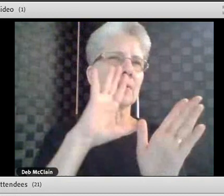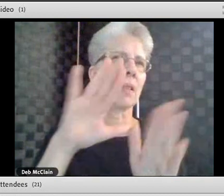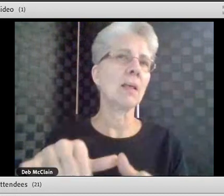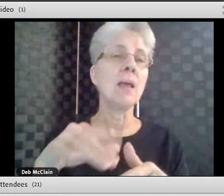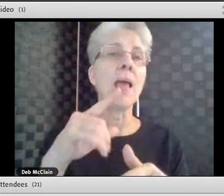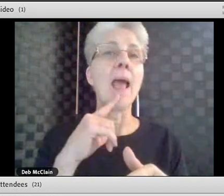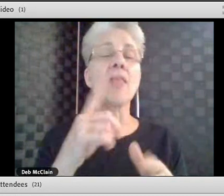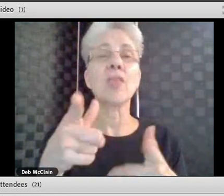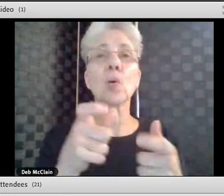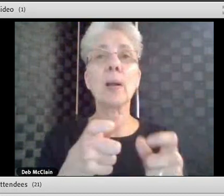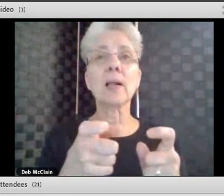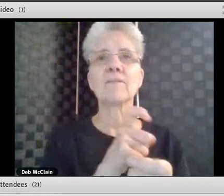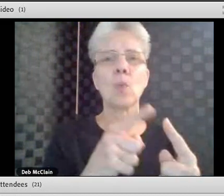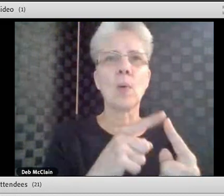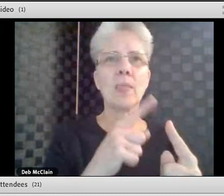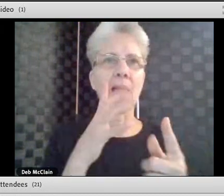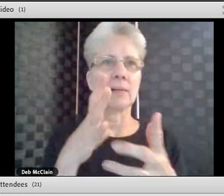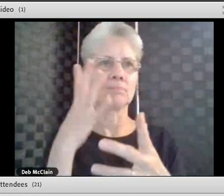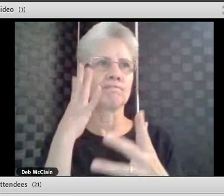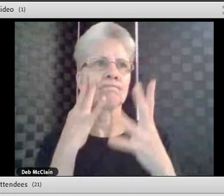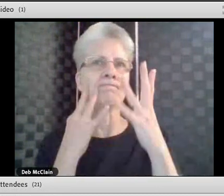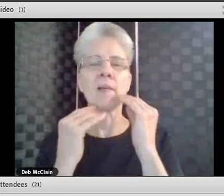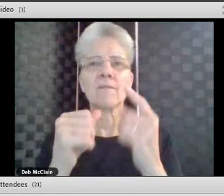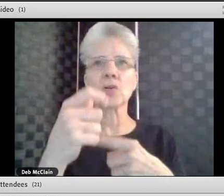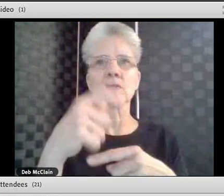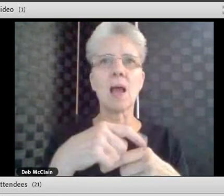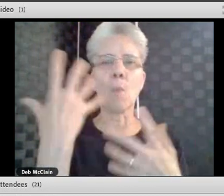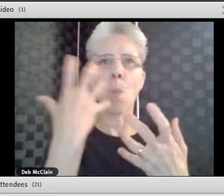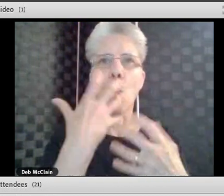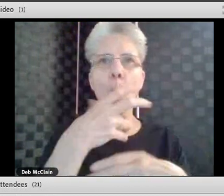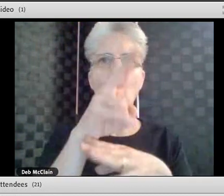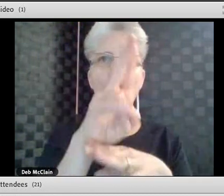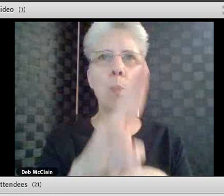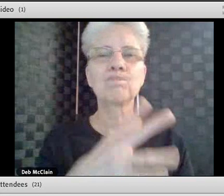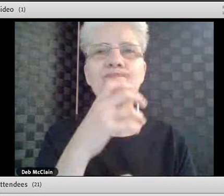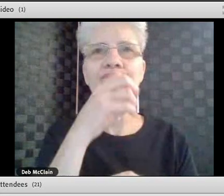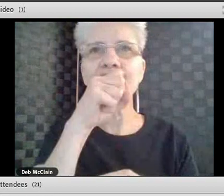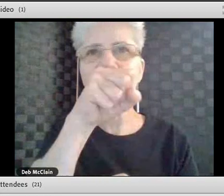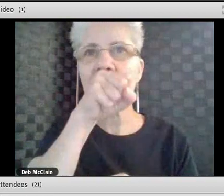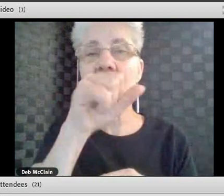or the components they're dismissing, and they're quickly converted when they try the equipment for their first time.